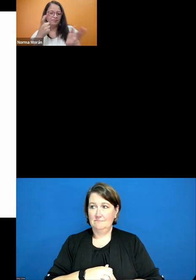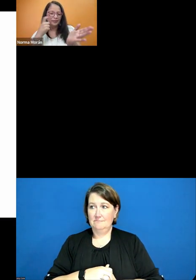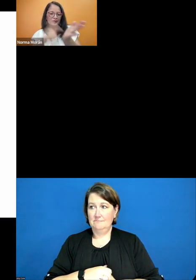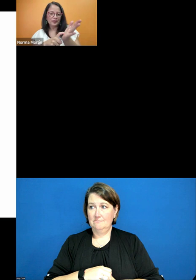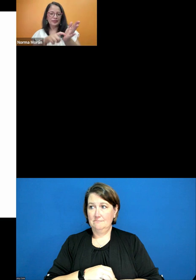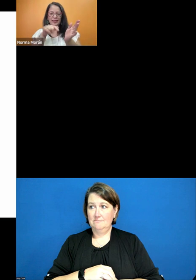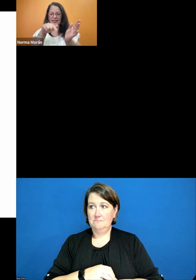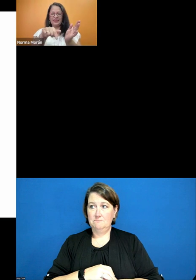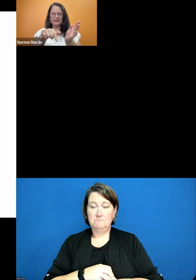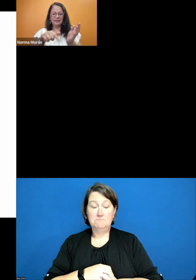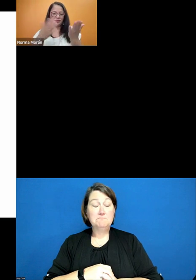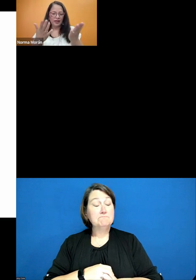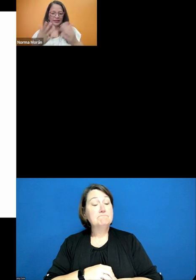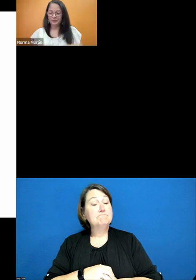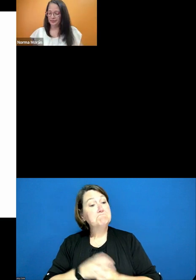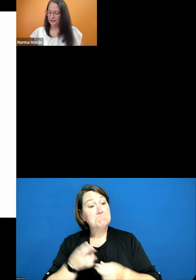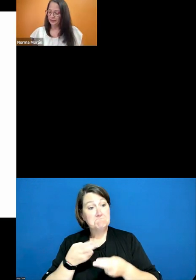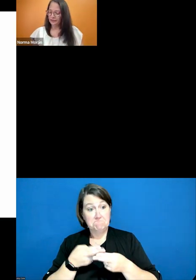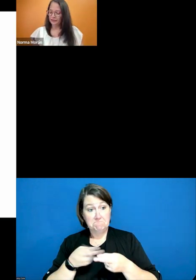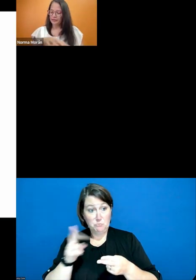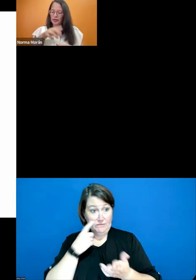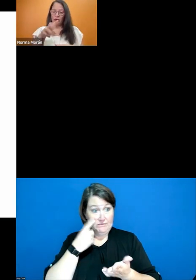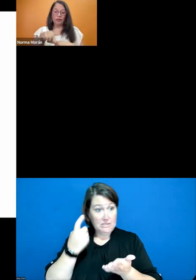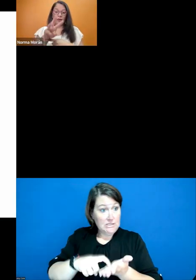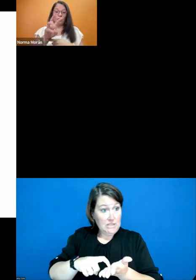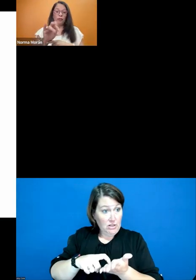Just a brief acknowledgment.